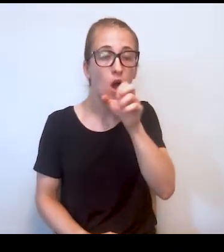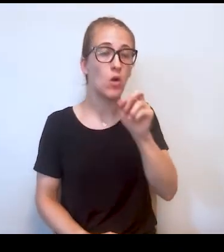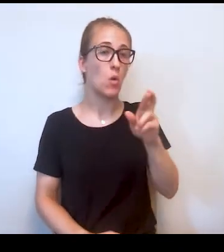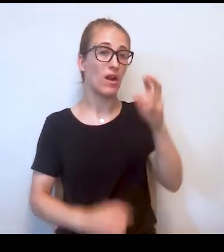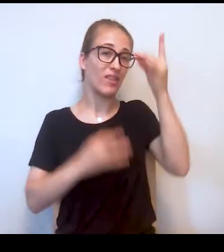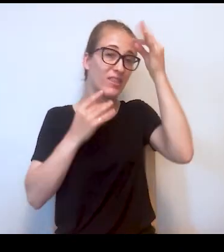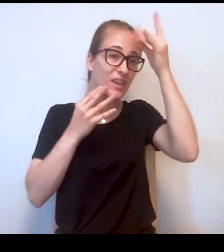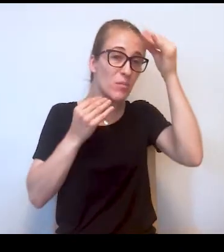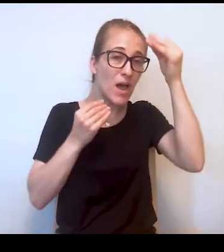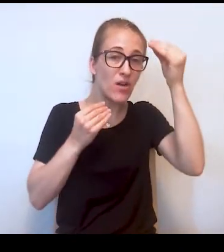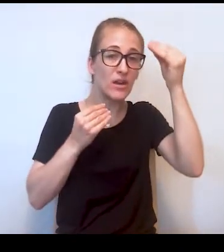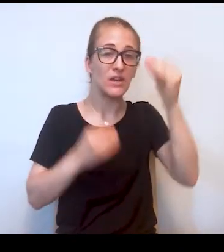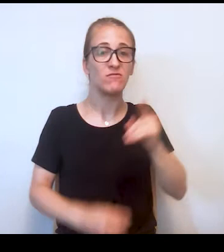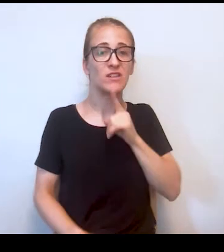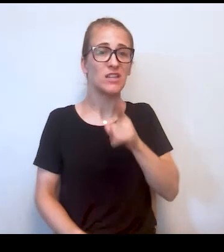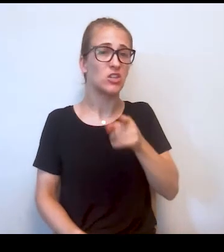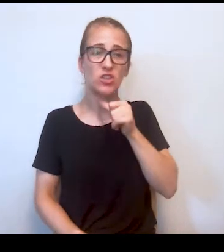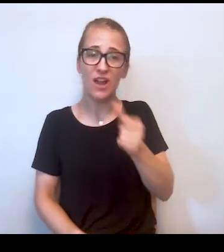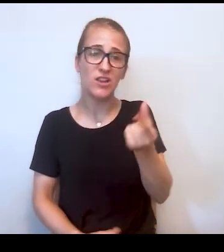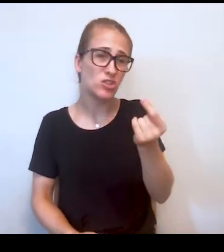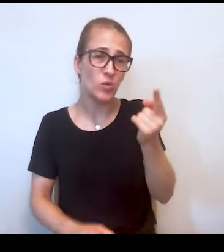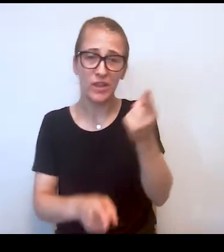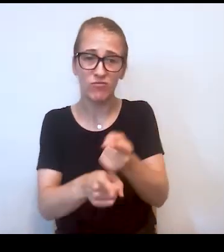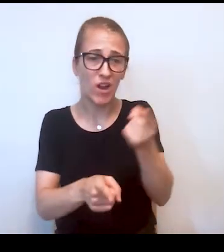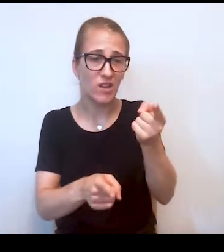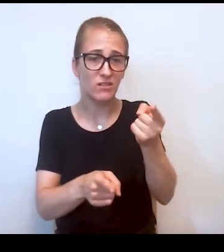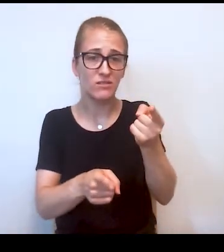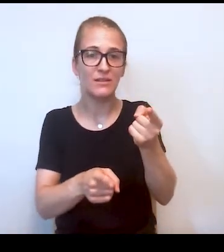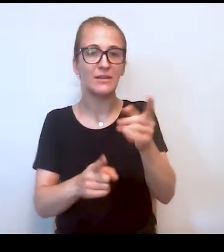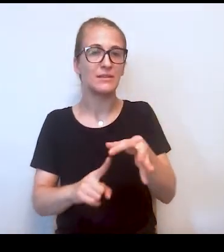But hypermobile conditions are not taught in medical school.